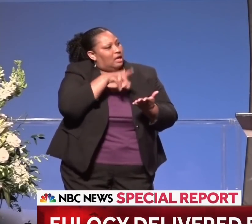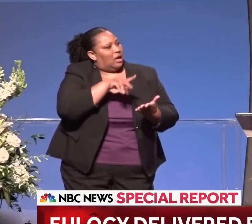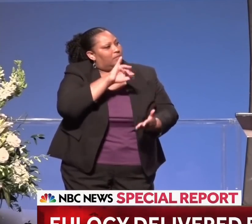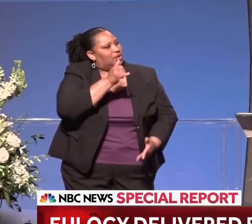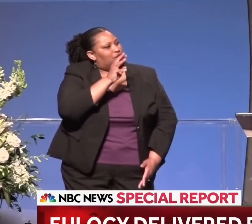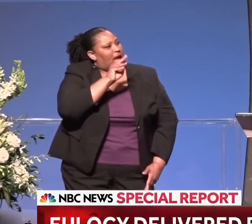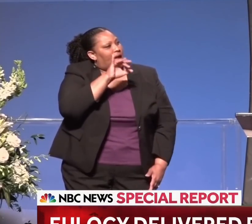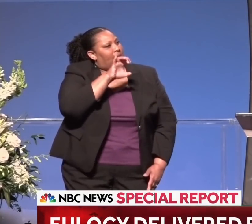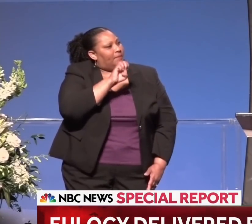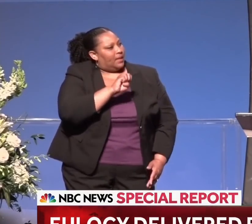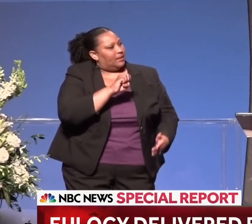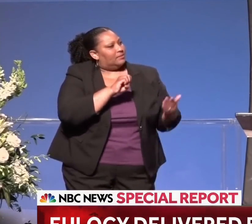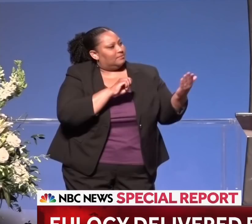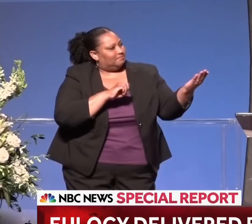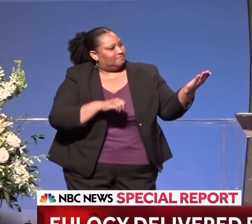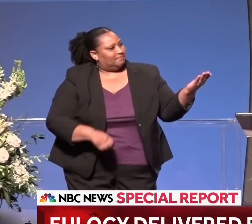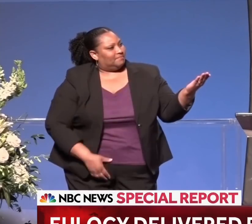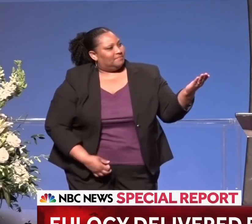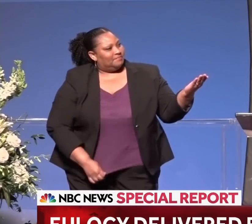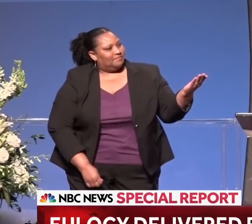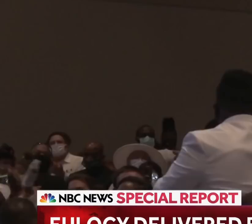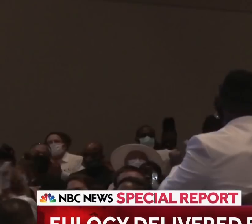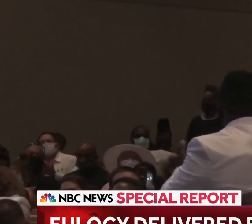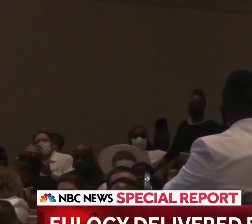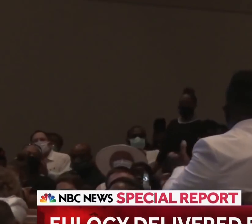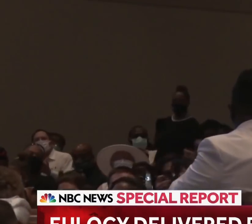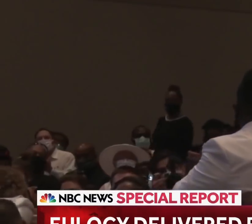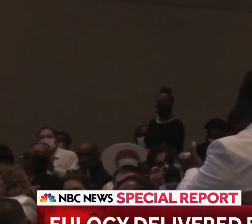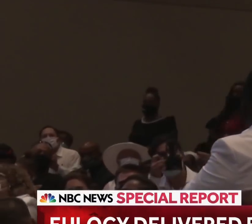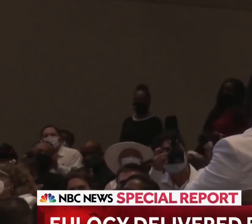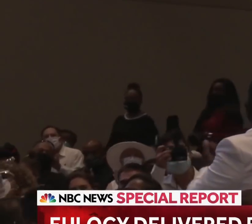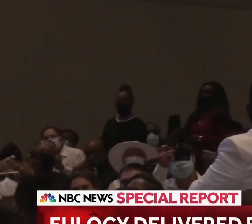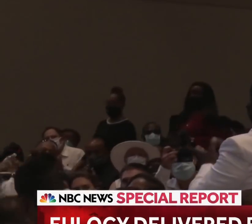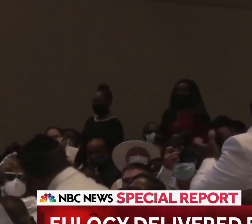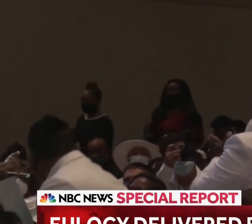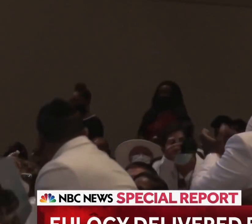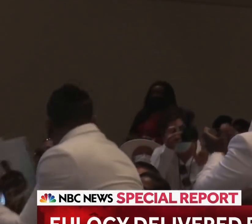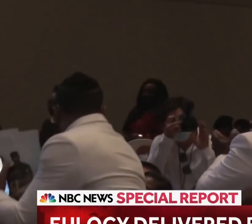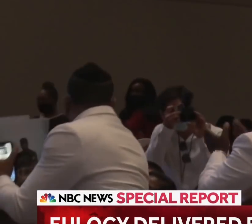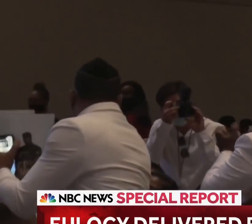THE WORLD THE WEIGHT OF THIS. BROTHER JAMIE FOXX IS WITH US TODAY. STAND UP, JAMIE. STAND UP, JAMIE.